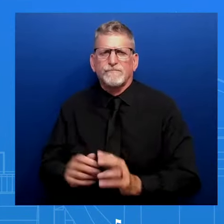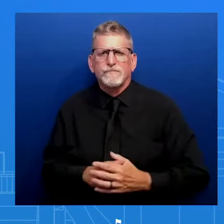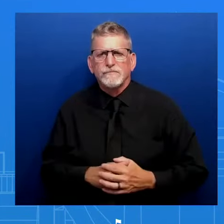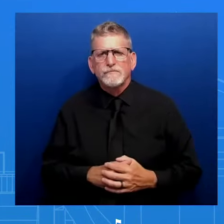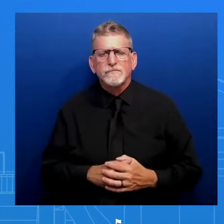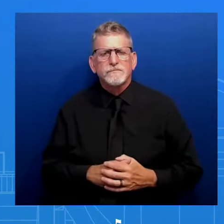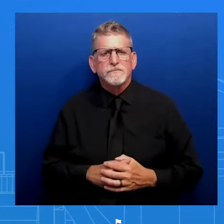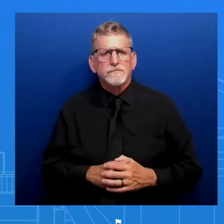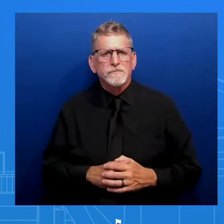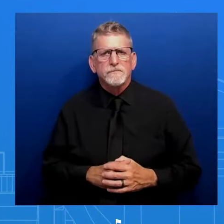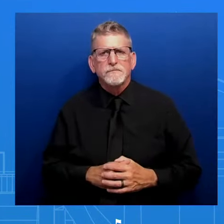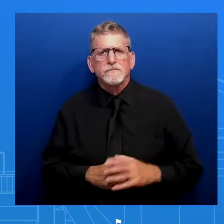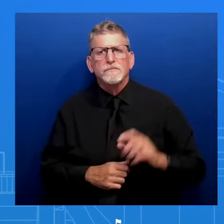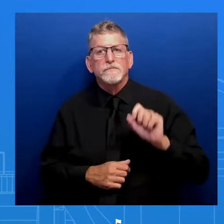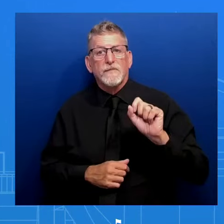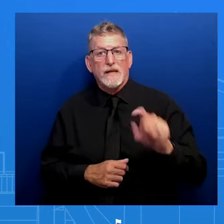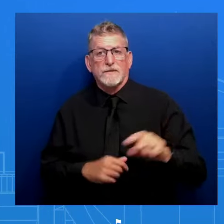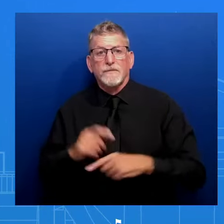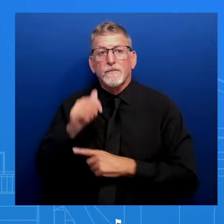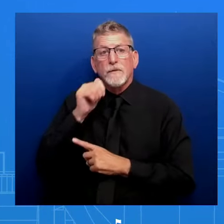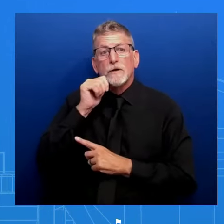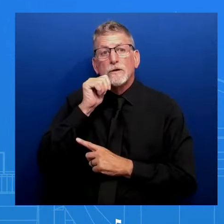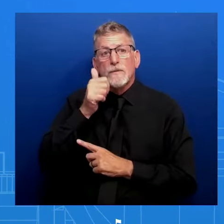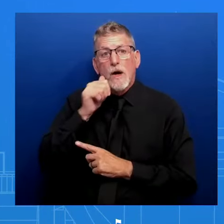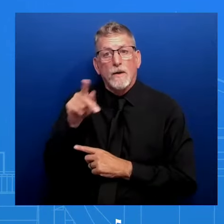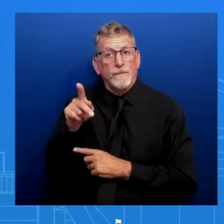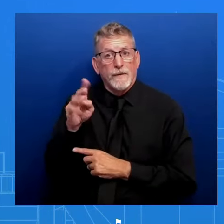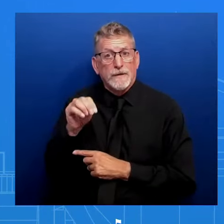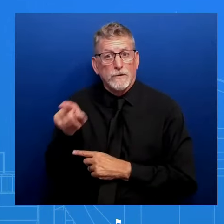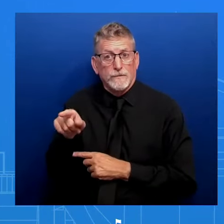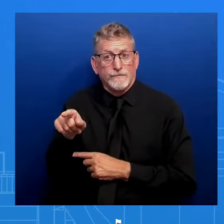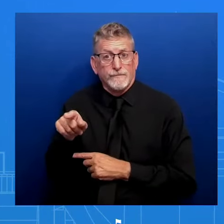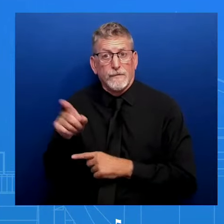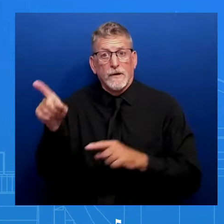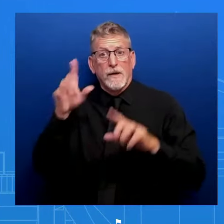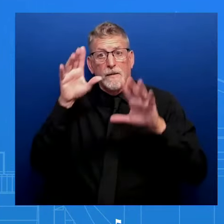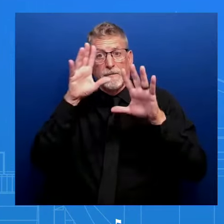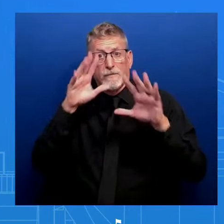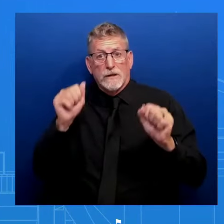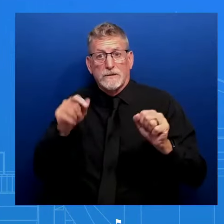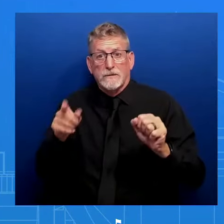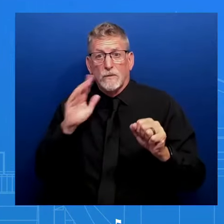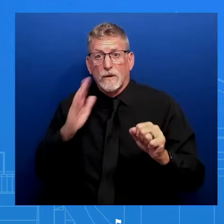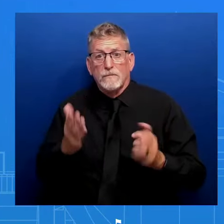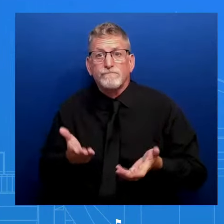Does the President plan to bring up issues of LGBTQ rights in Italy? That's been something that her party